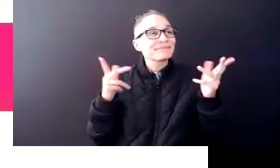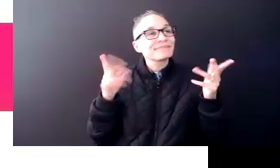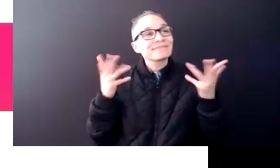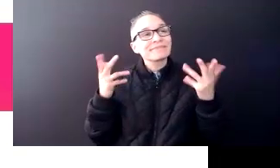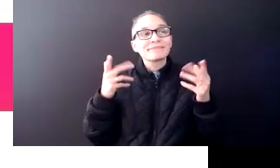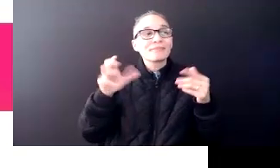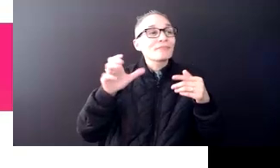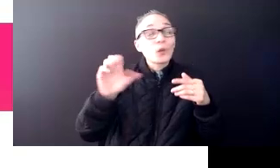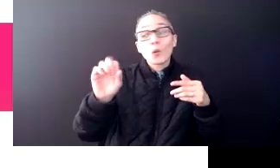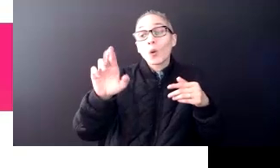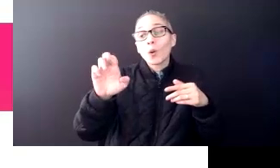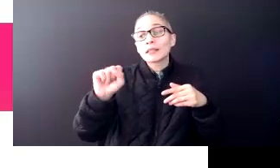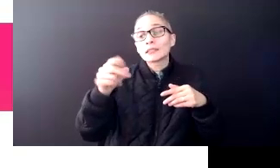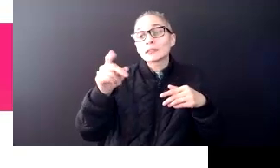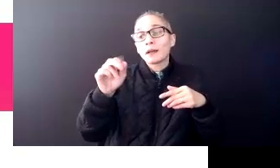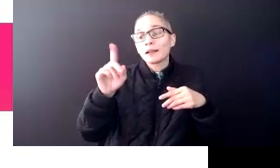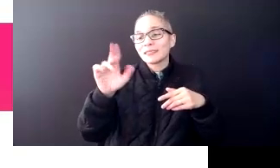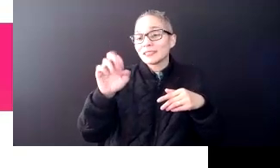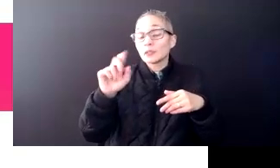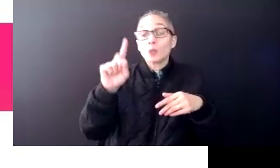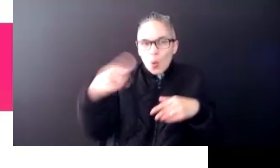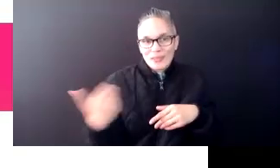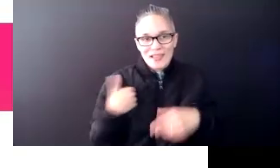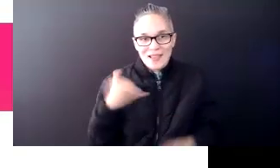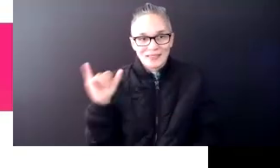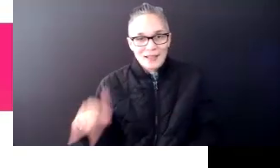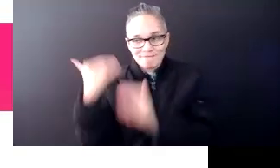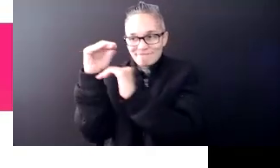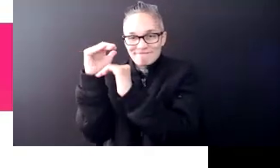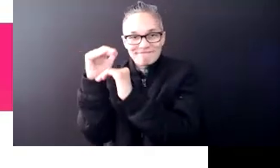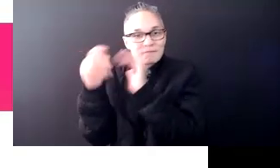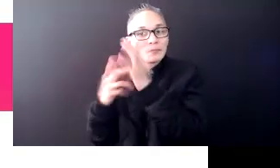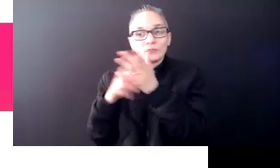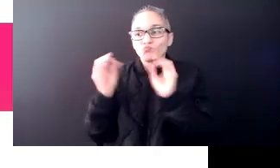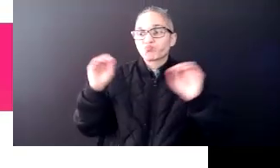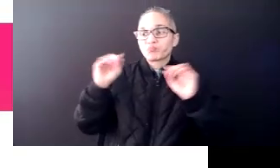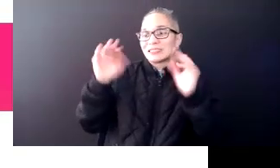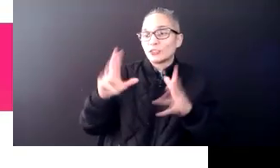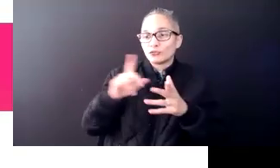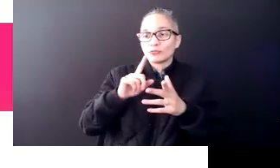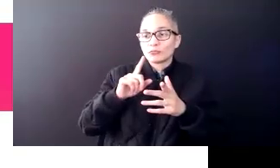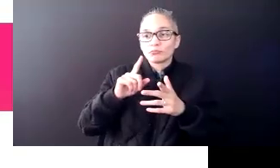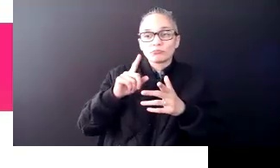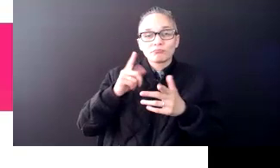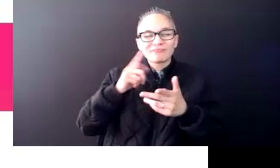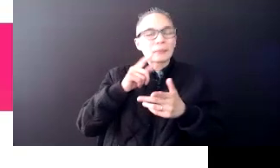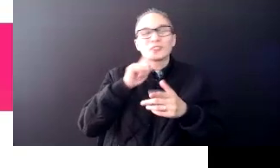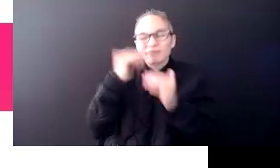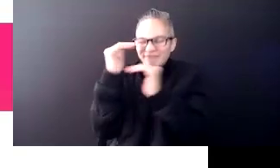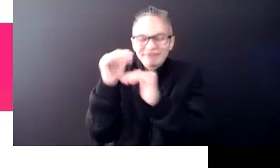course is only going to have those elements. So, what we need to do to make sure that our courses are true distance